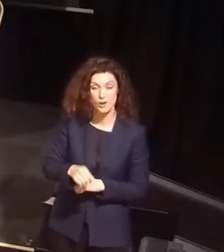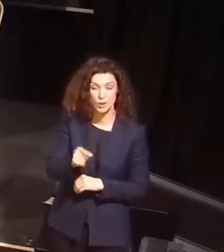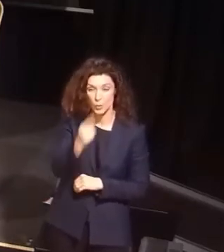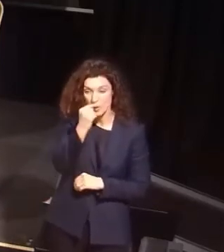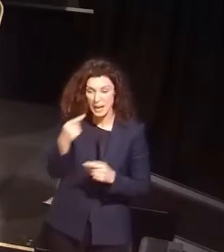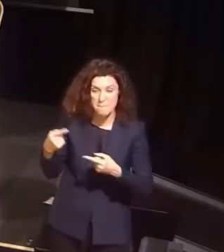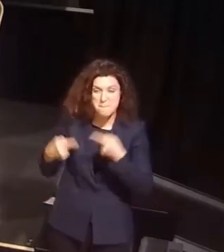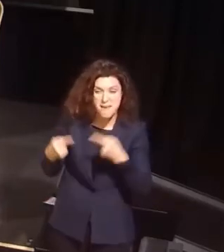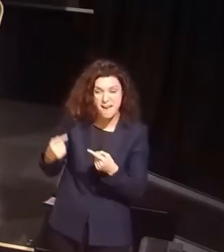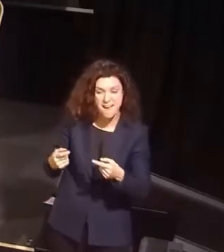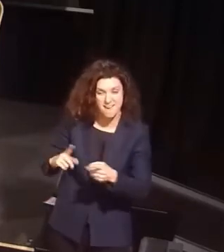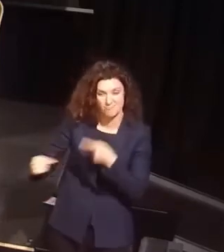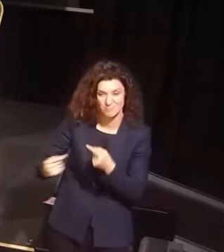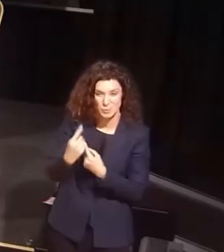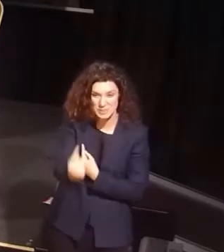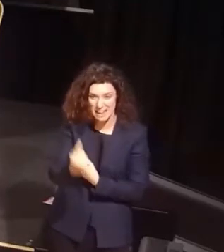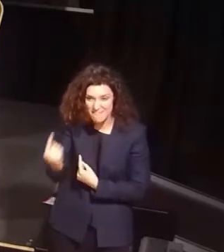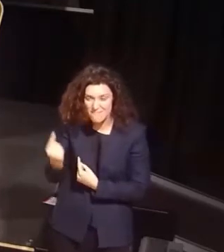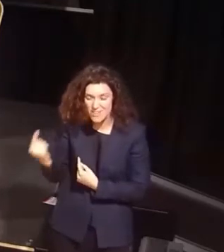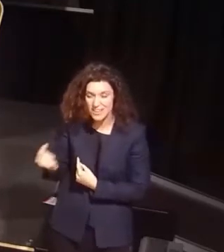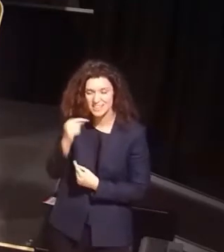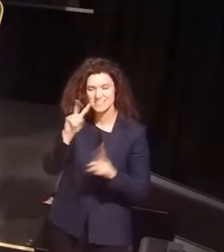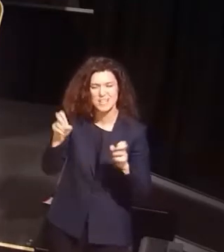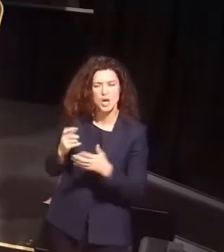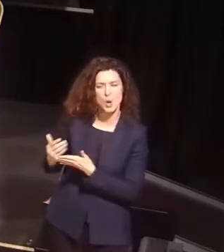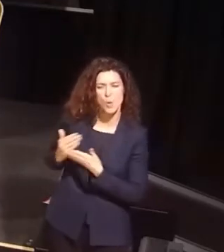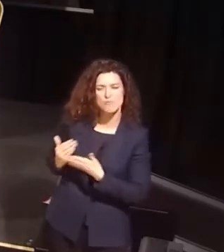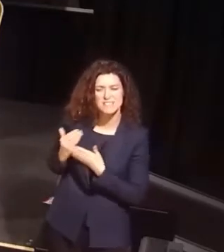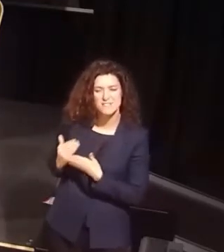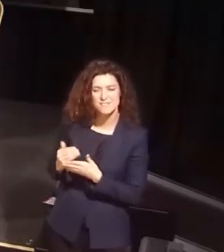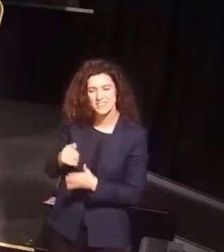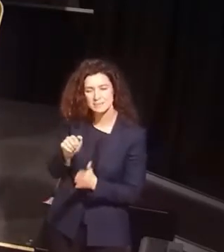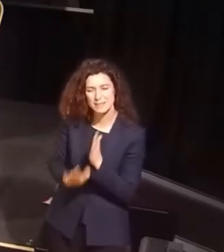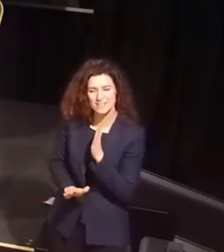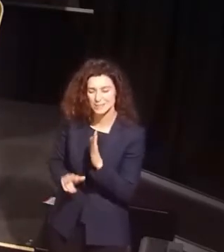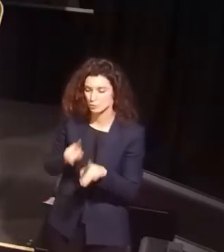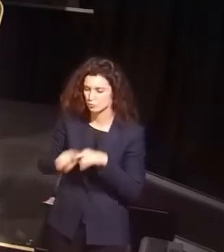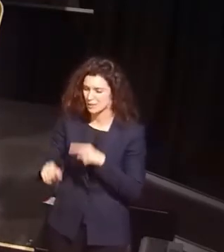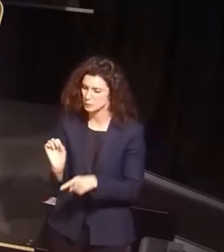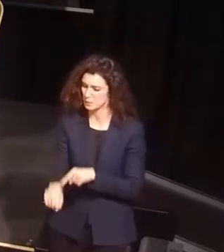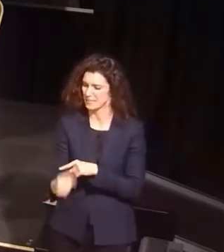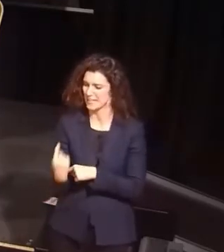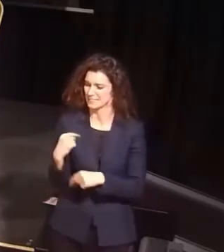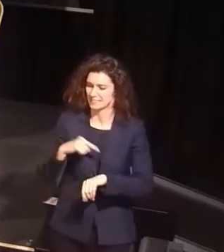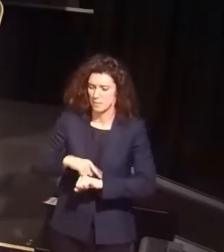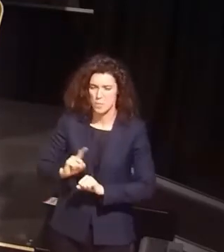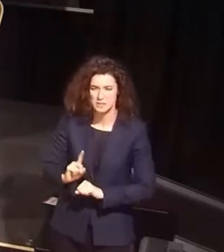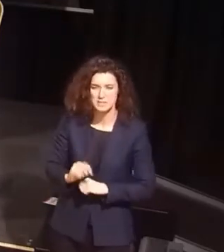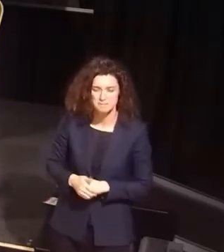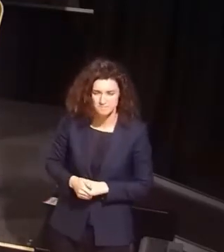it's a co-operative experience that you share but you are trying to beat whatever you did last time. It's all about providing